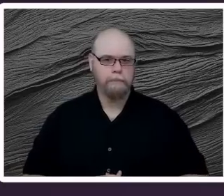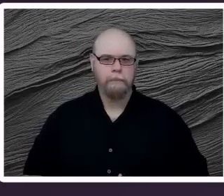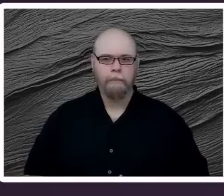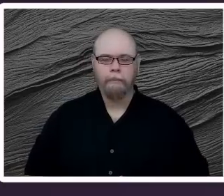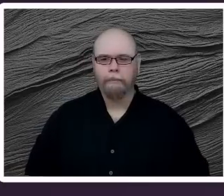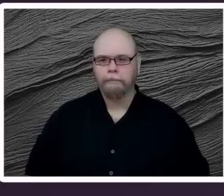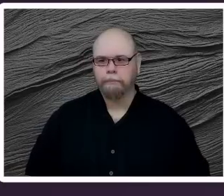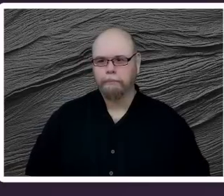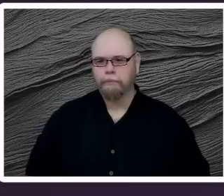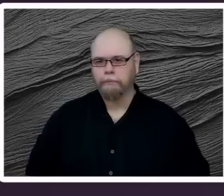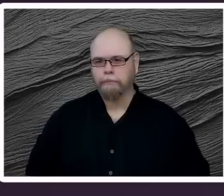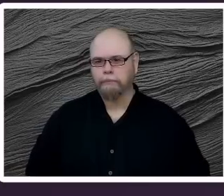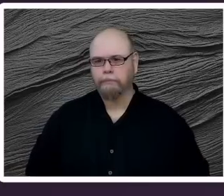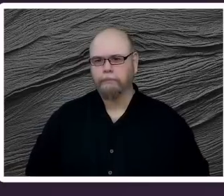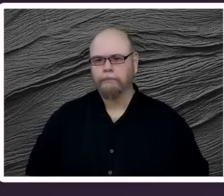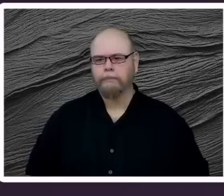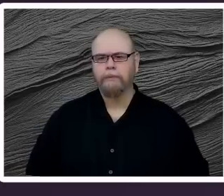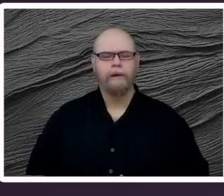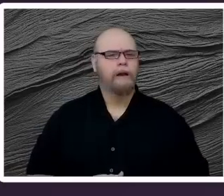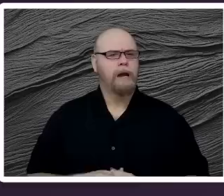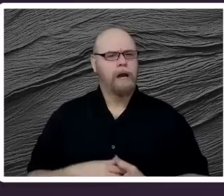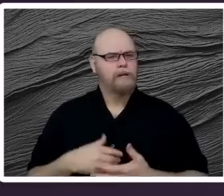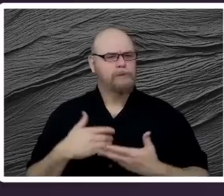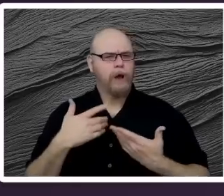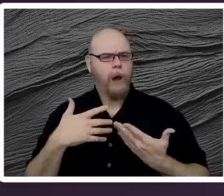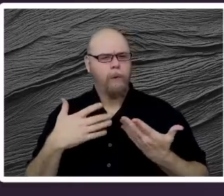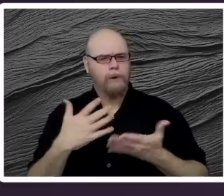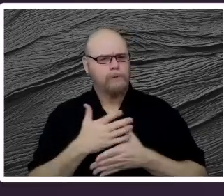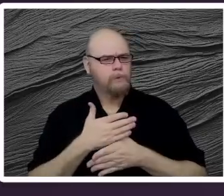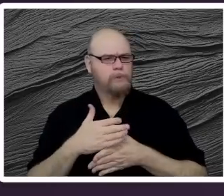So, I'd also like to share a little bit about what we're planning in the future